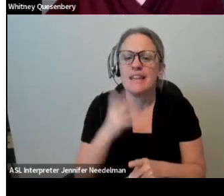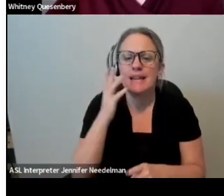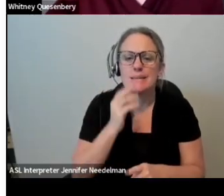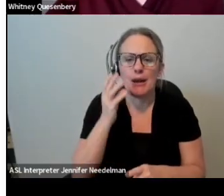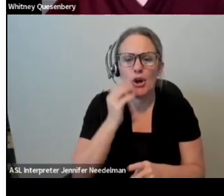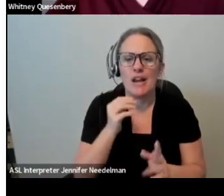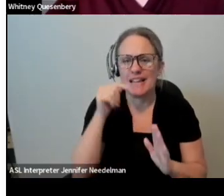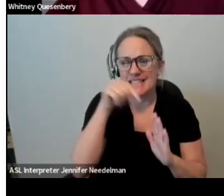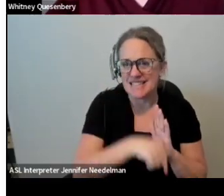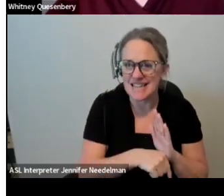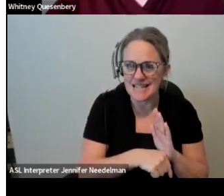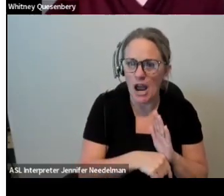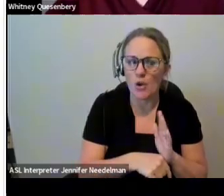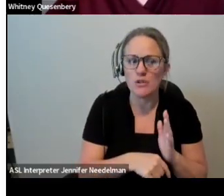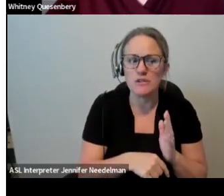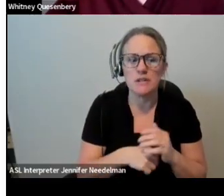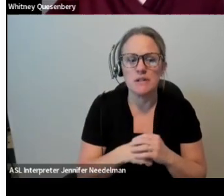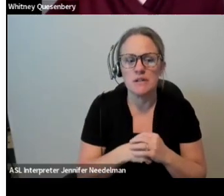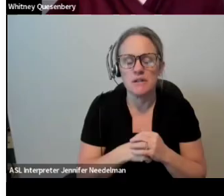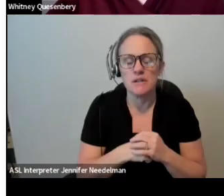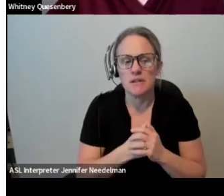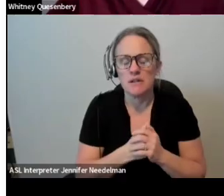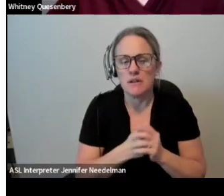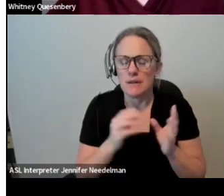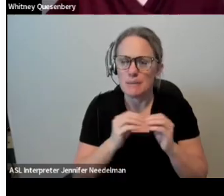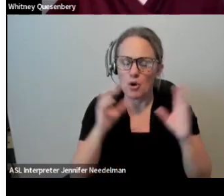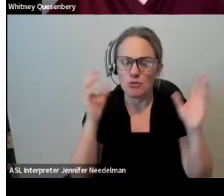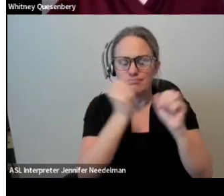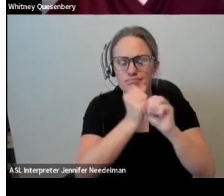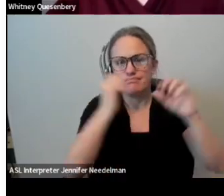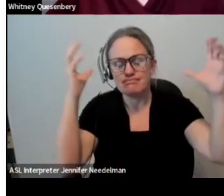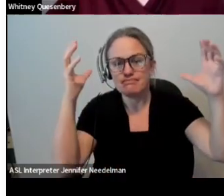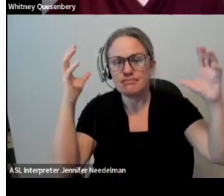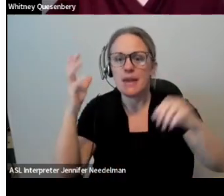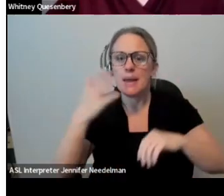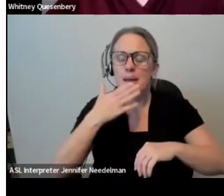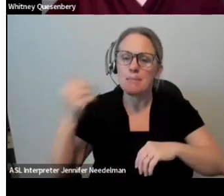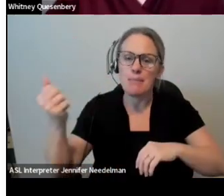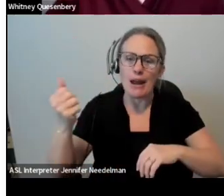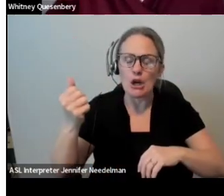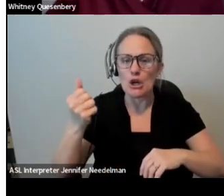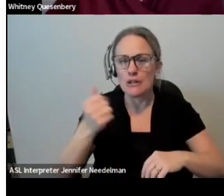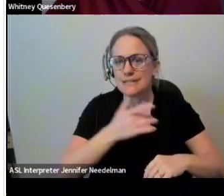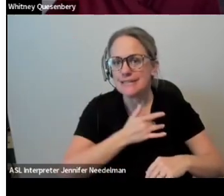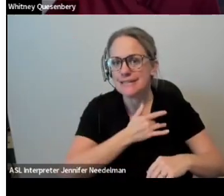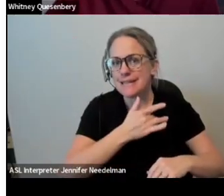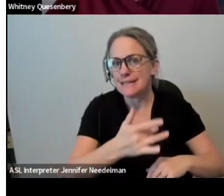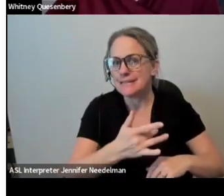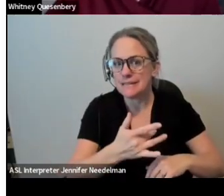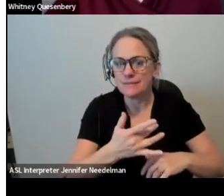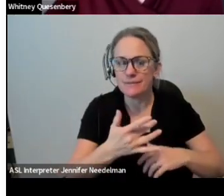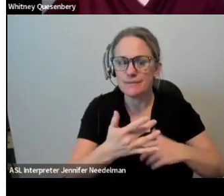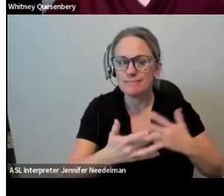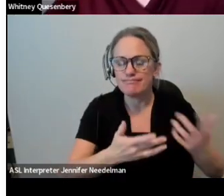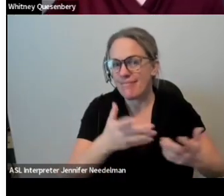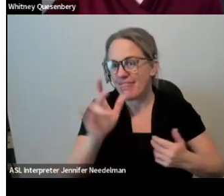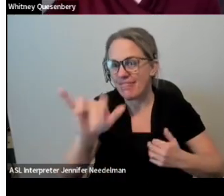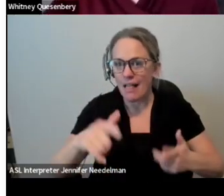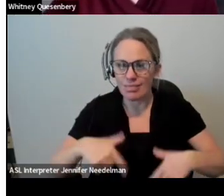that are a richer picture that gives us a bigger, a better sense of that life for that,